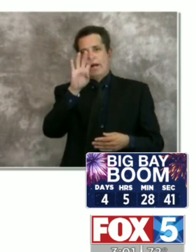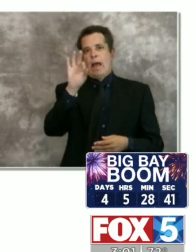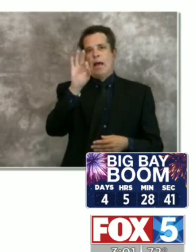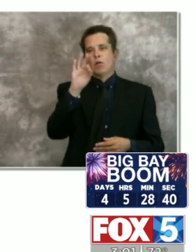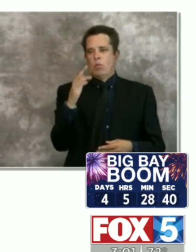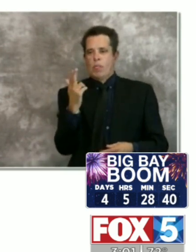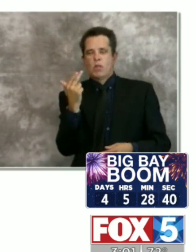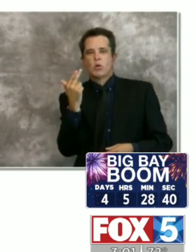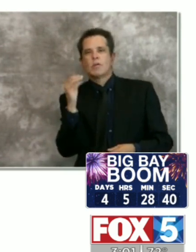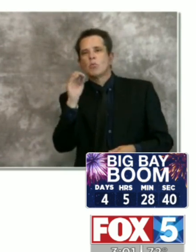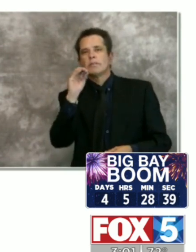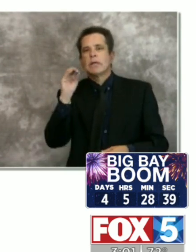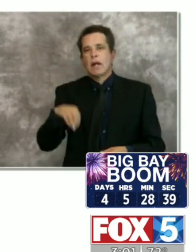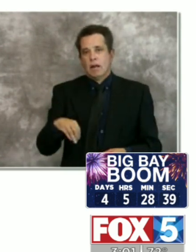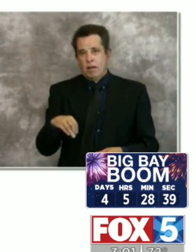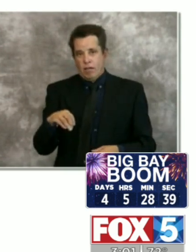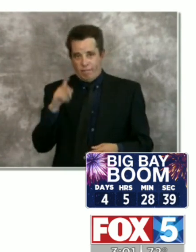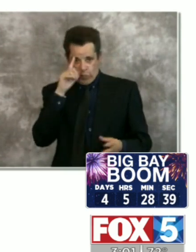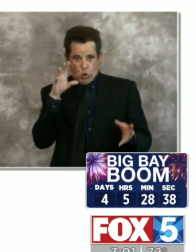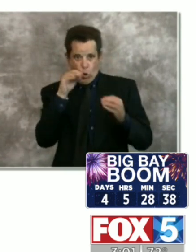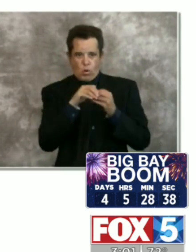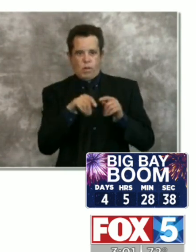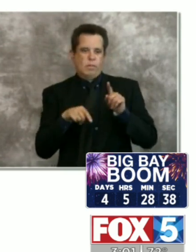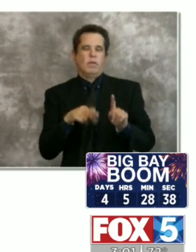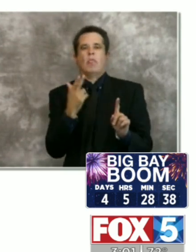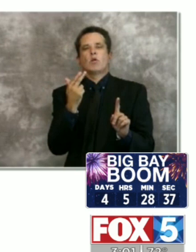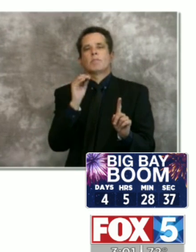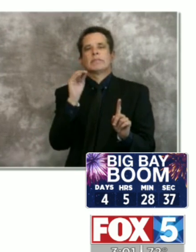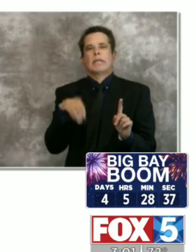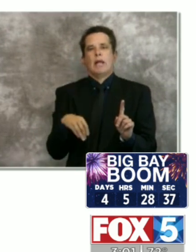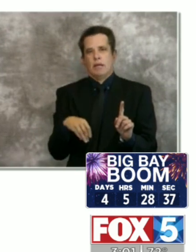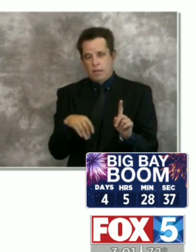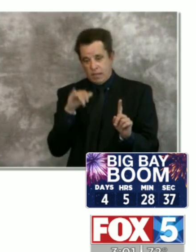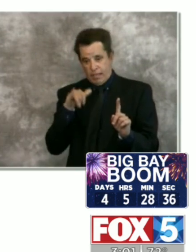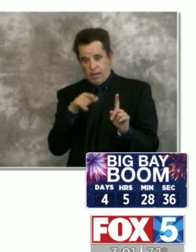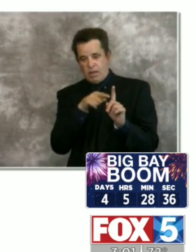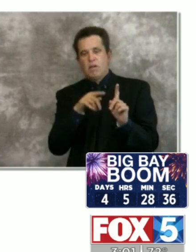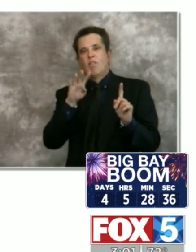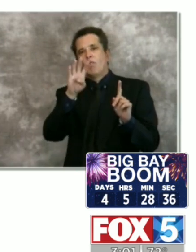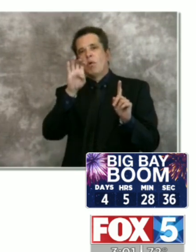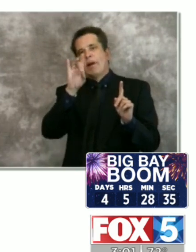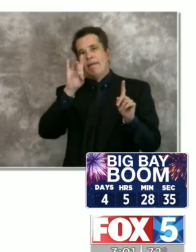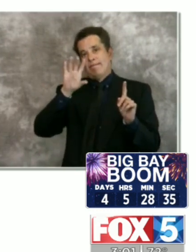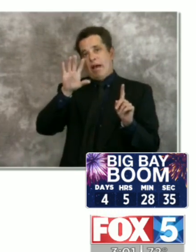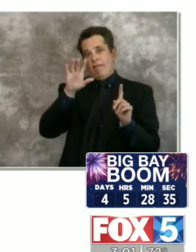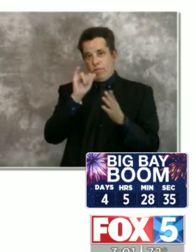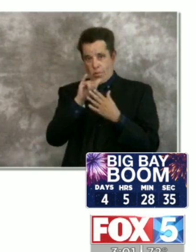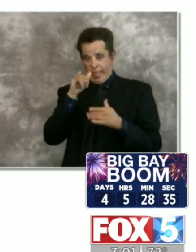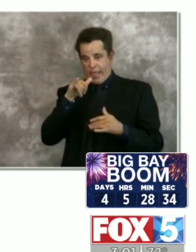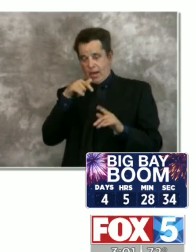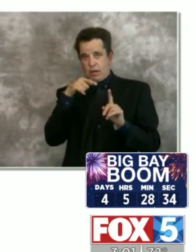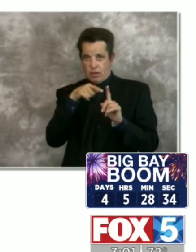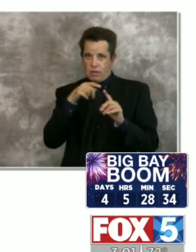NUMBER OF COVID RELATED. HOSPITALIZATIONS TOTAL HOSPITALIZATIONS AND 1749 OF